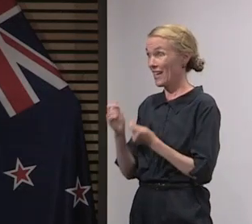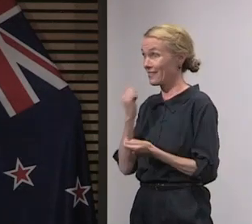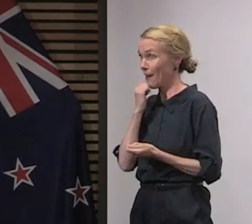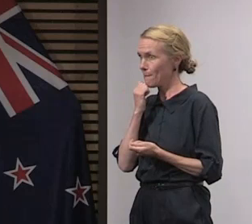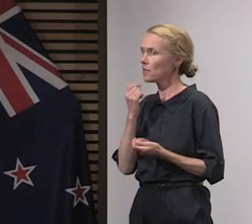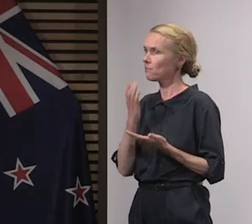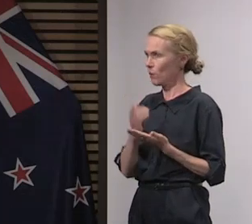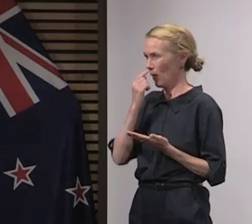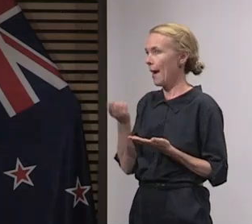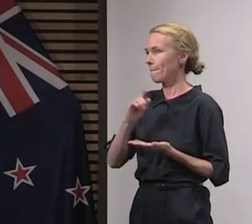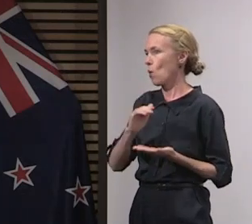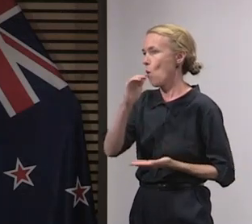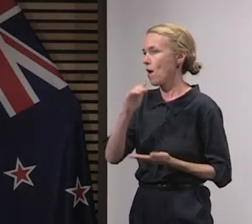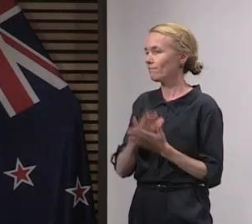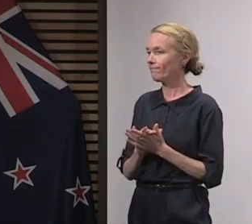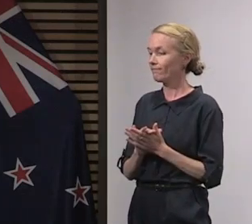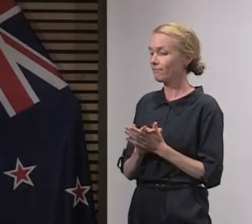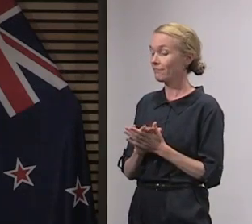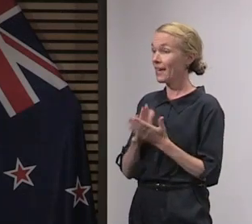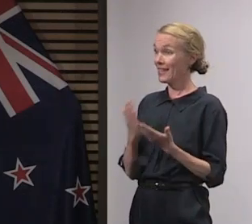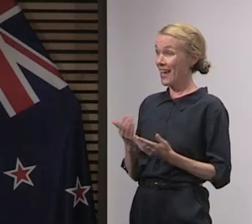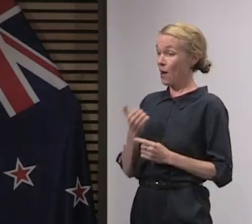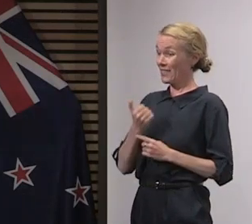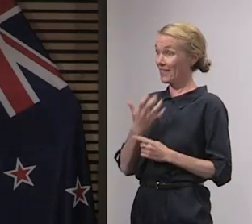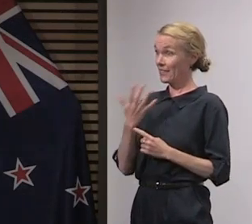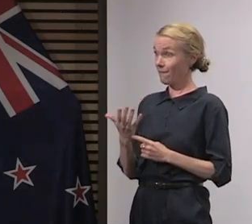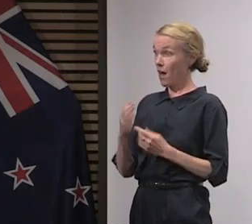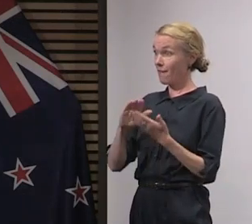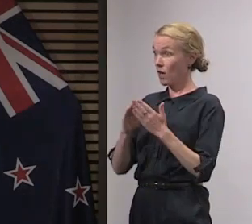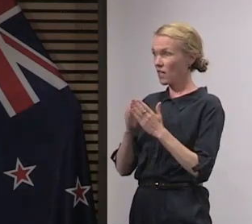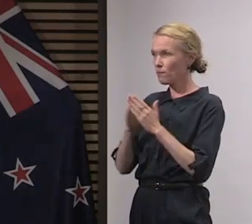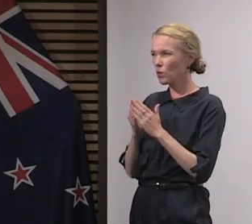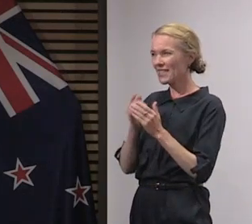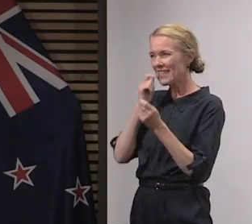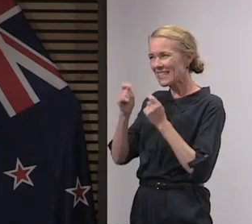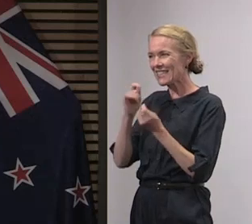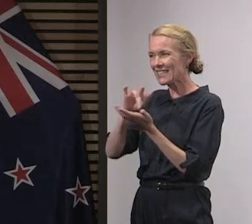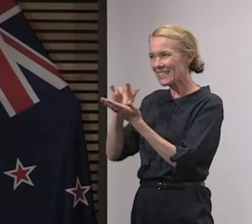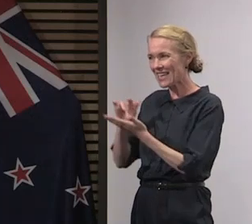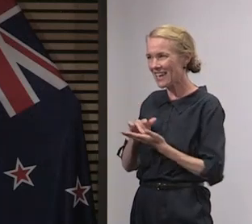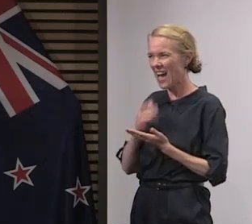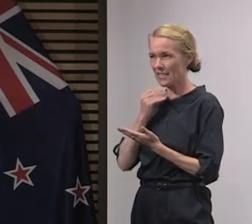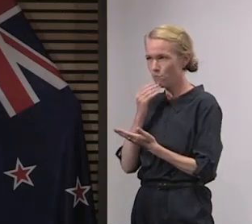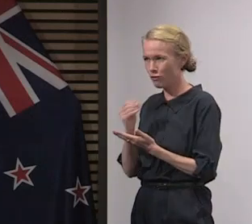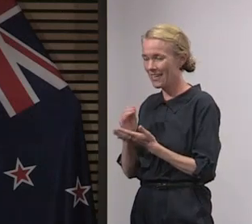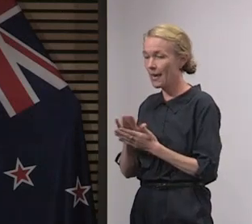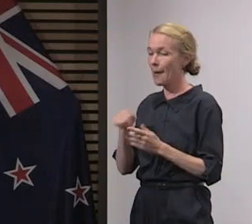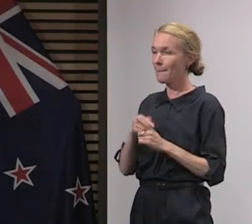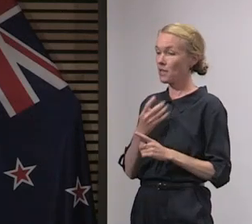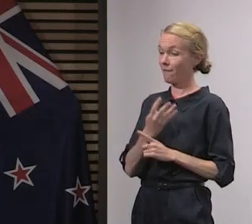of the testing level. In terms